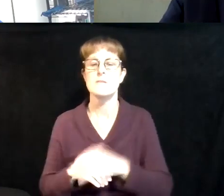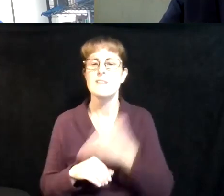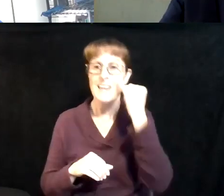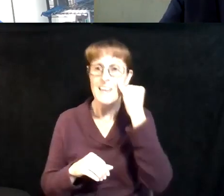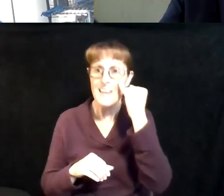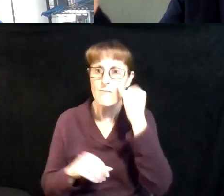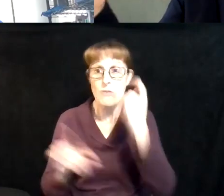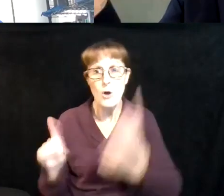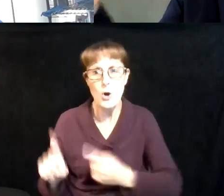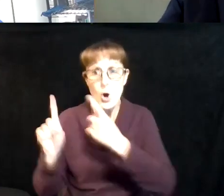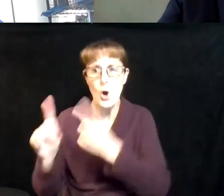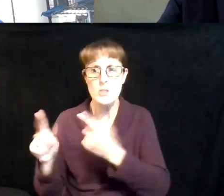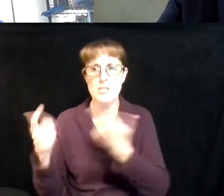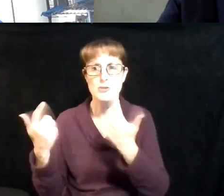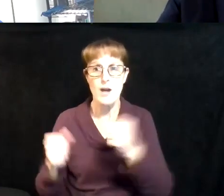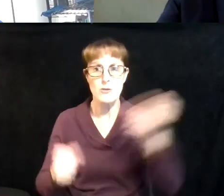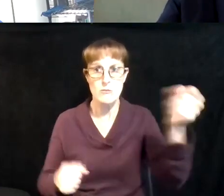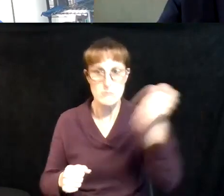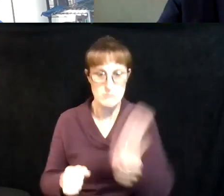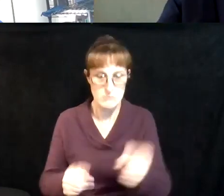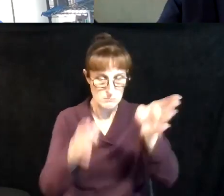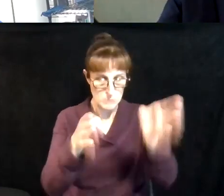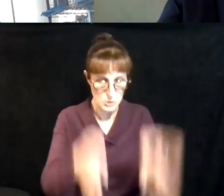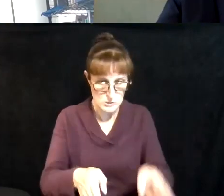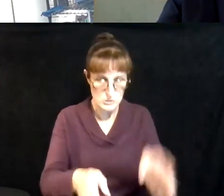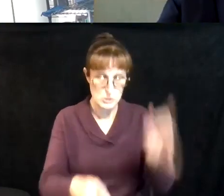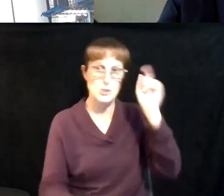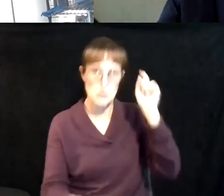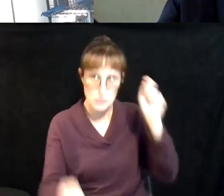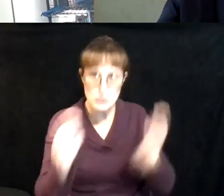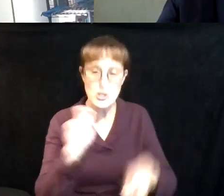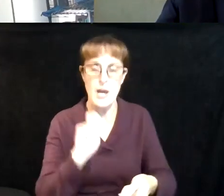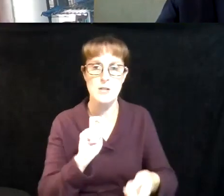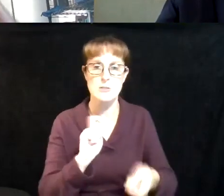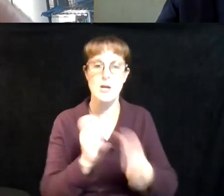If they're trying to make an individual be someone, they're not.